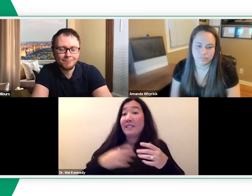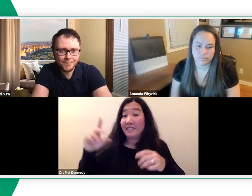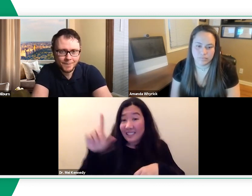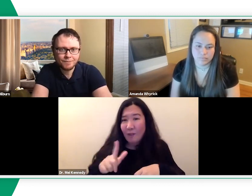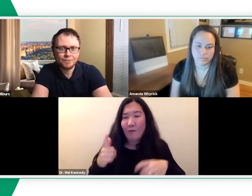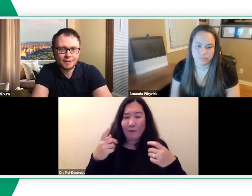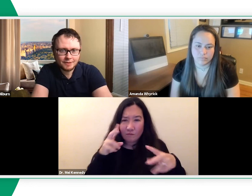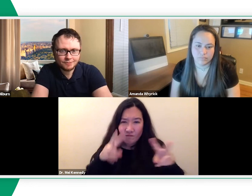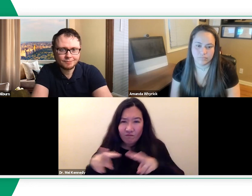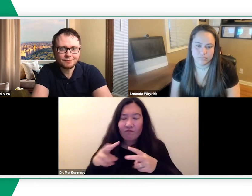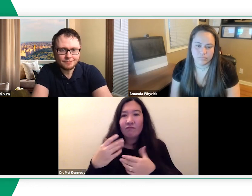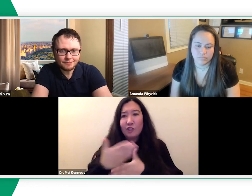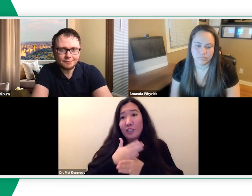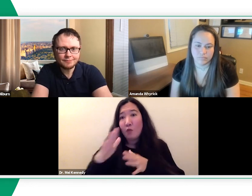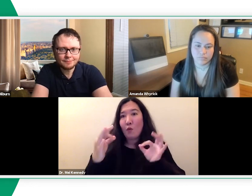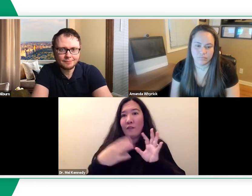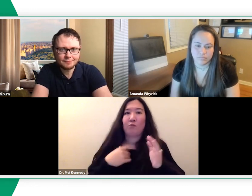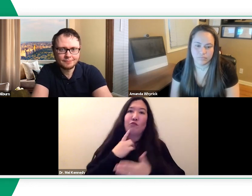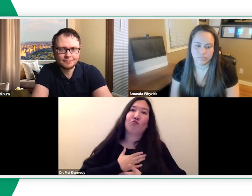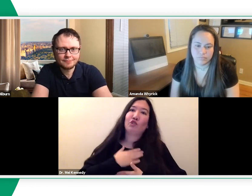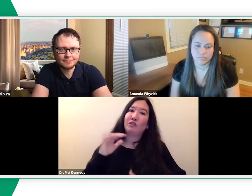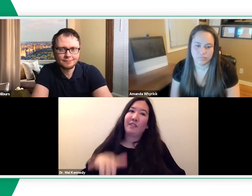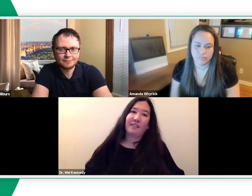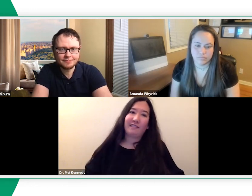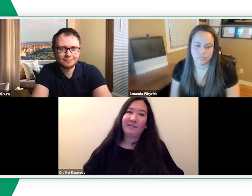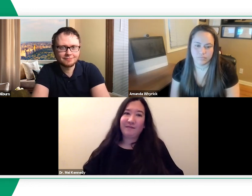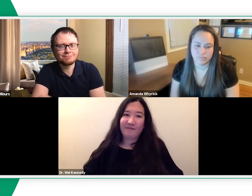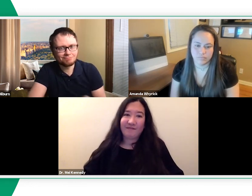when we're thinking about future toolkits. So please do download these toolkits and share